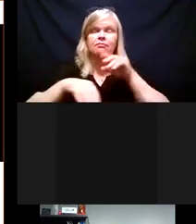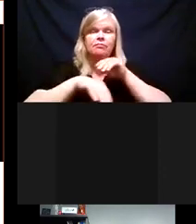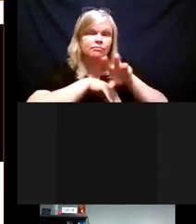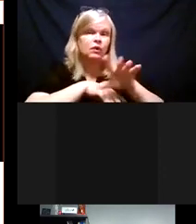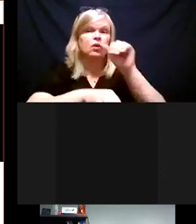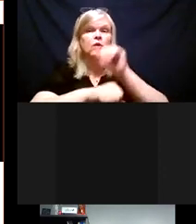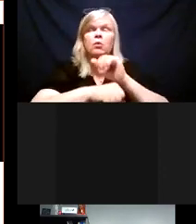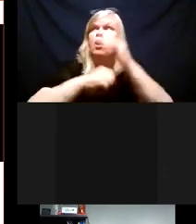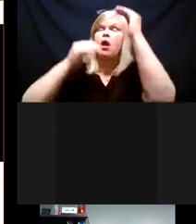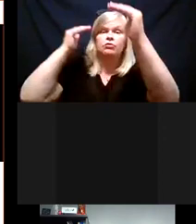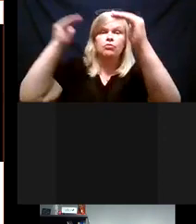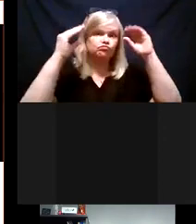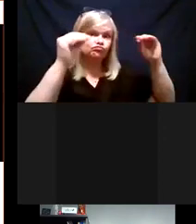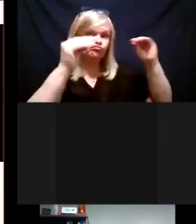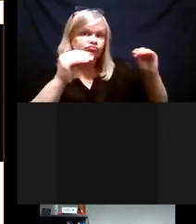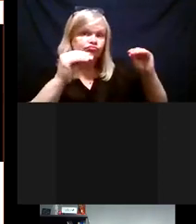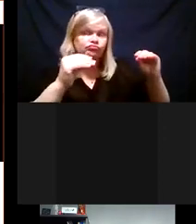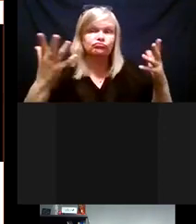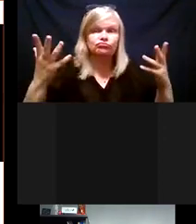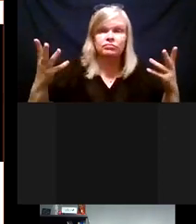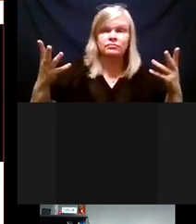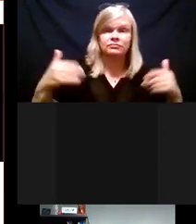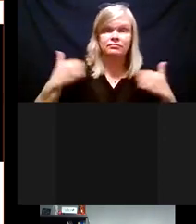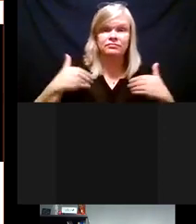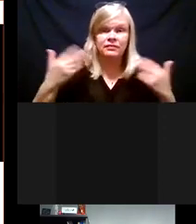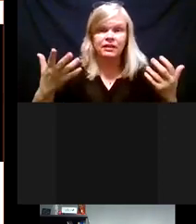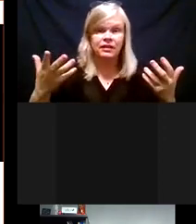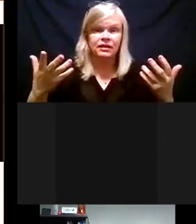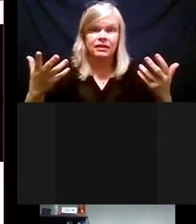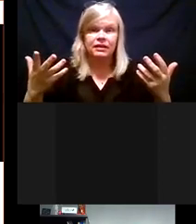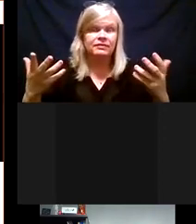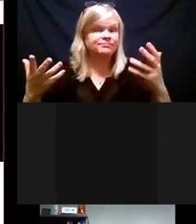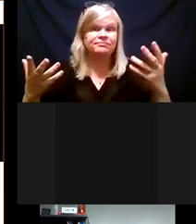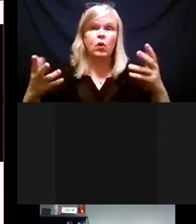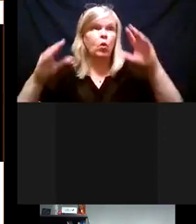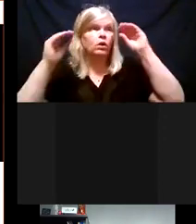PROVIDING INSTRUCTION ANGLE, AGE ISN'T RELEVANT FOR THAT EITHER.